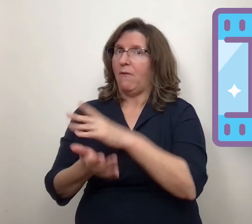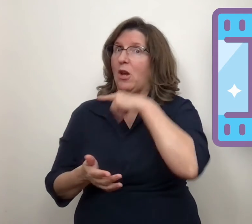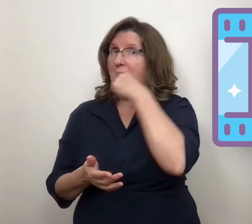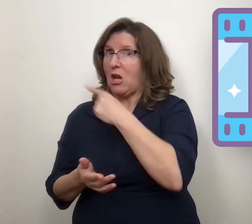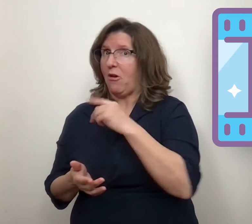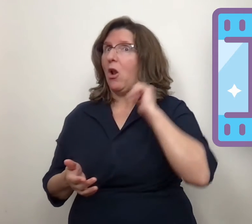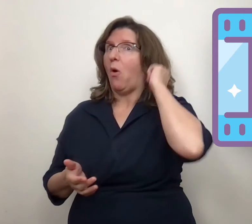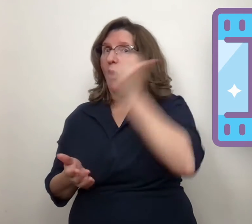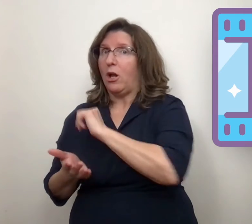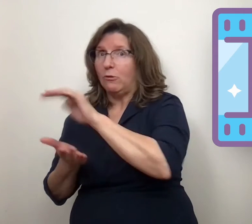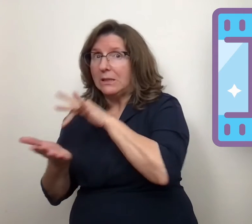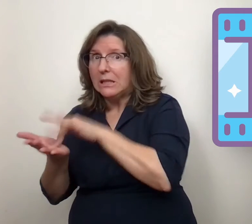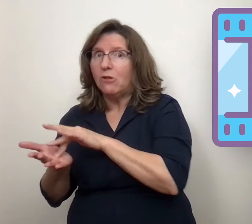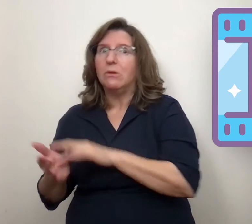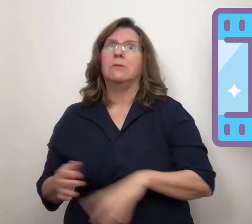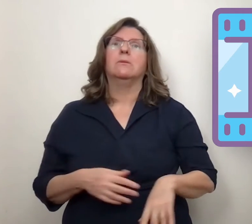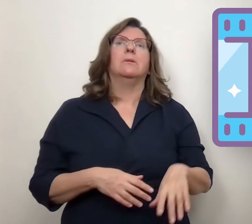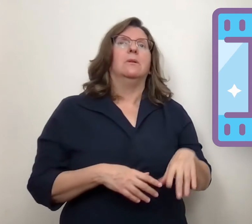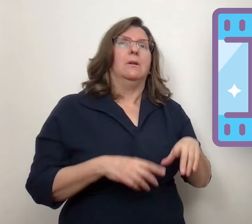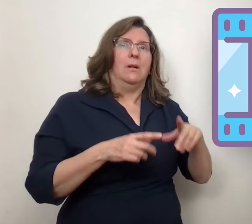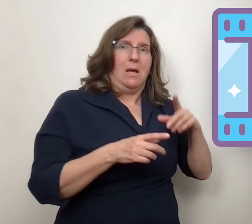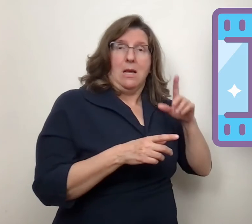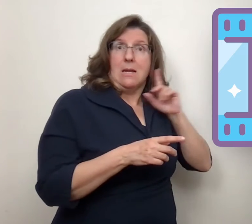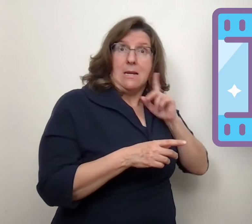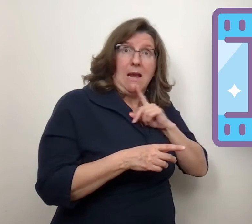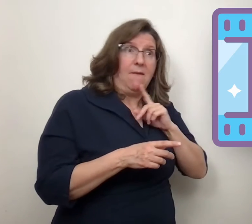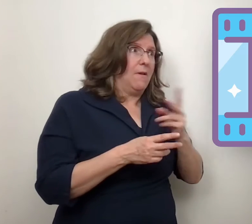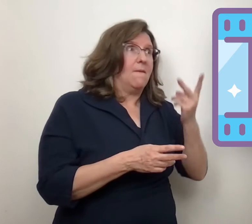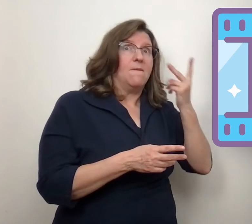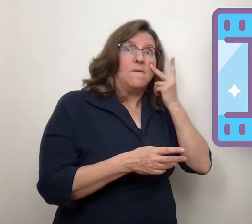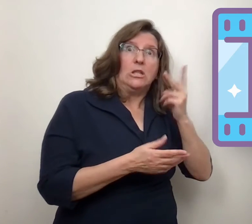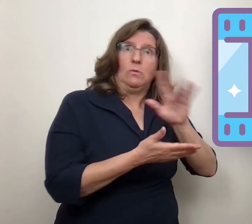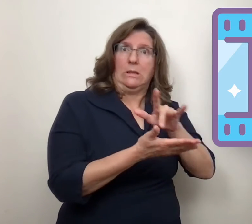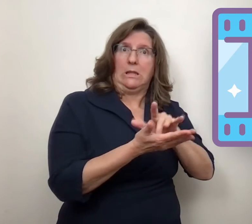The text should be kept to short passages. Numbering, bullets, and font can be utilized